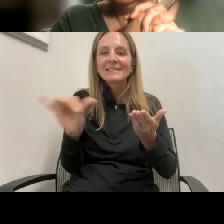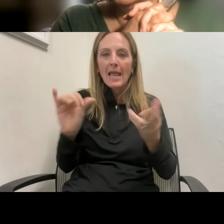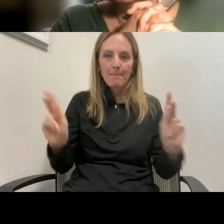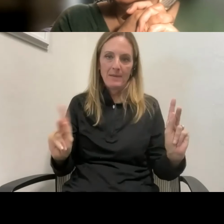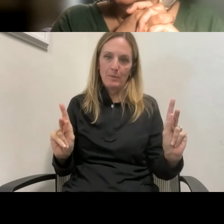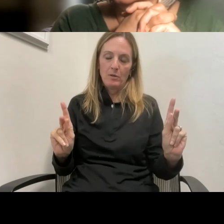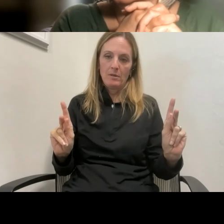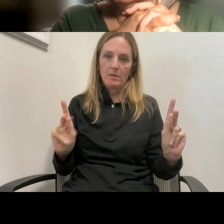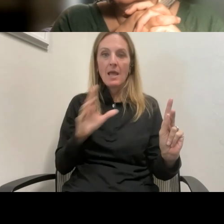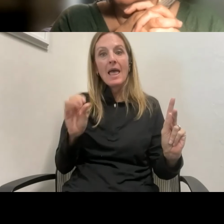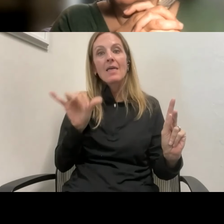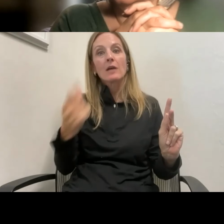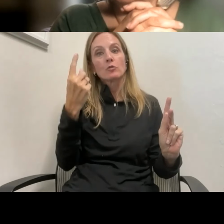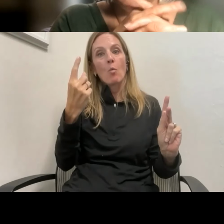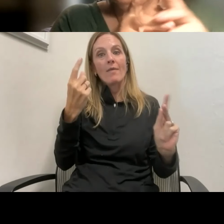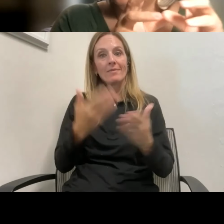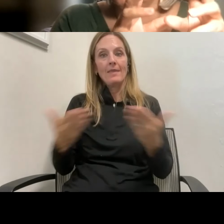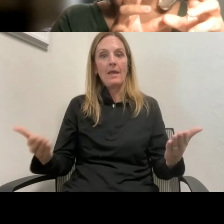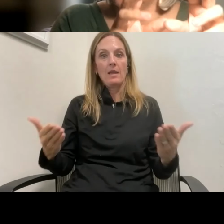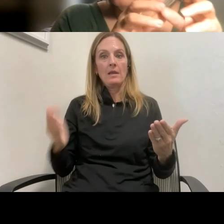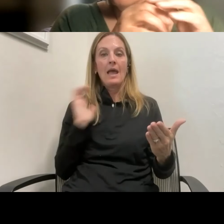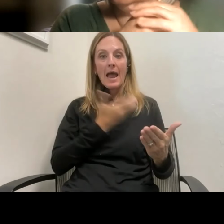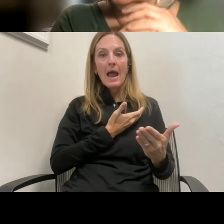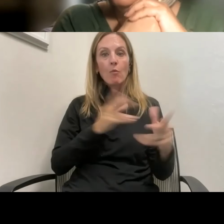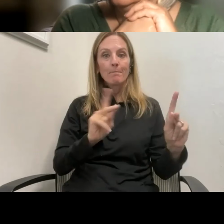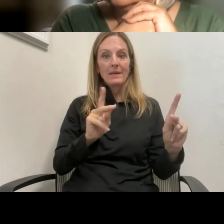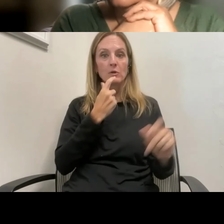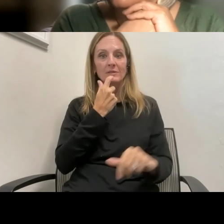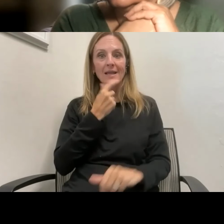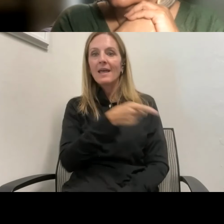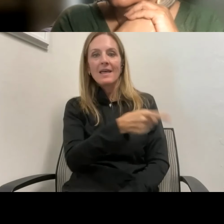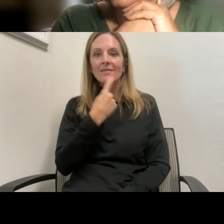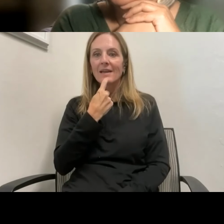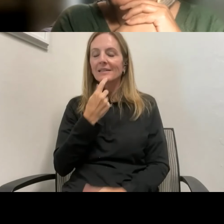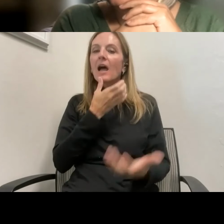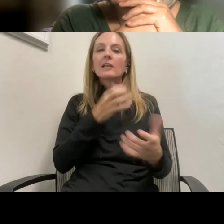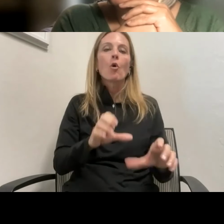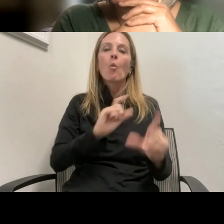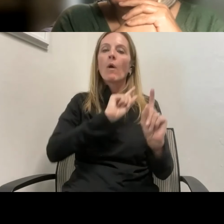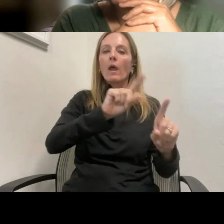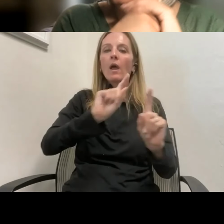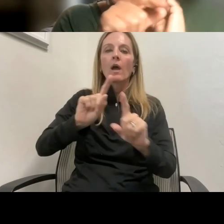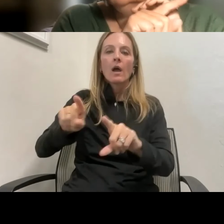people said is I don't want to be running around to five different offices to get my needs met. You